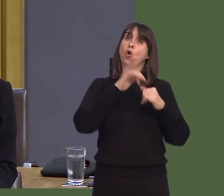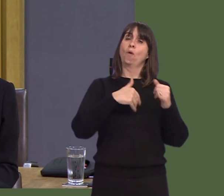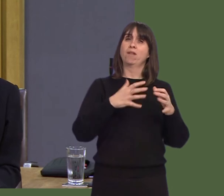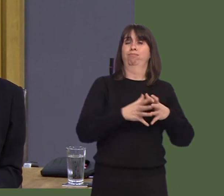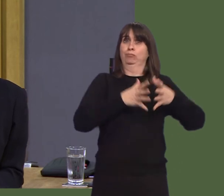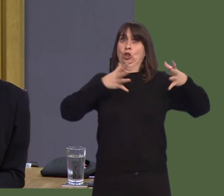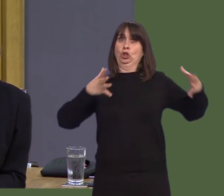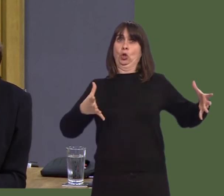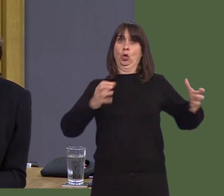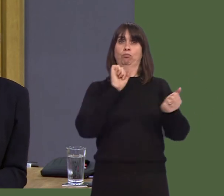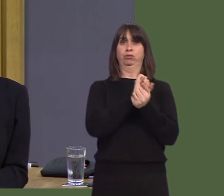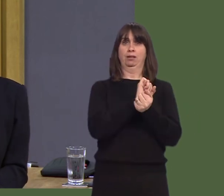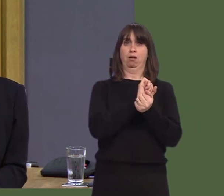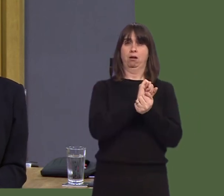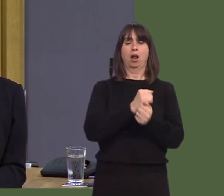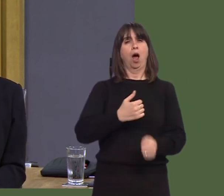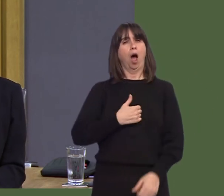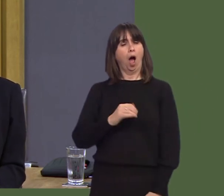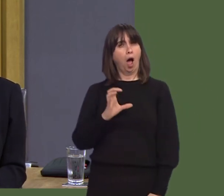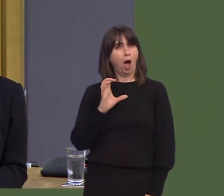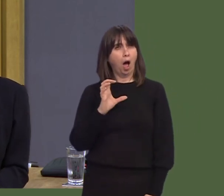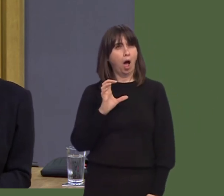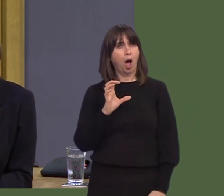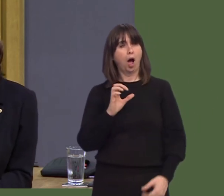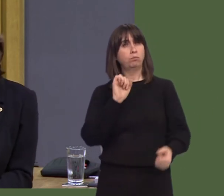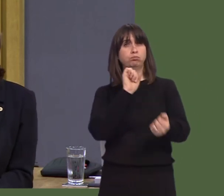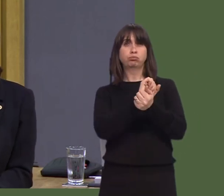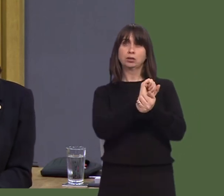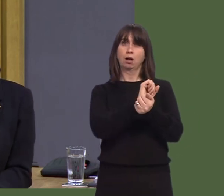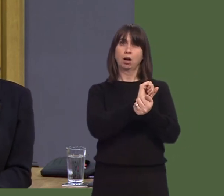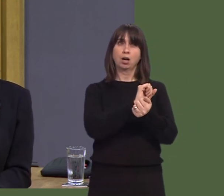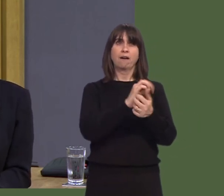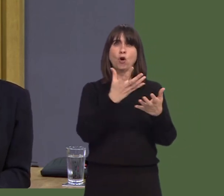Let me just educate him a little so he looks beyond his own nose.